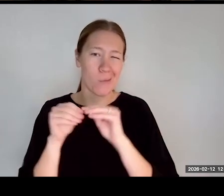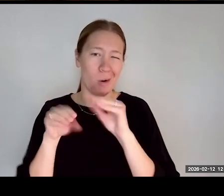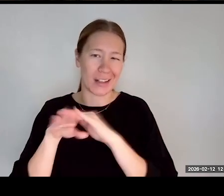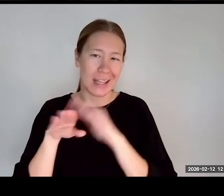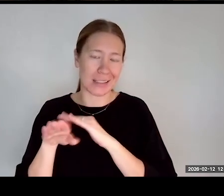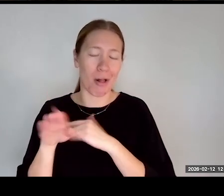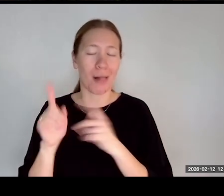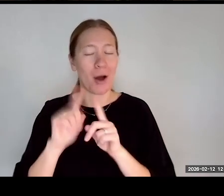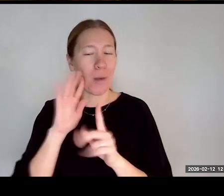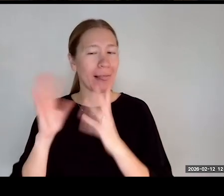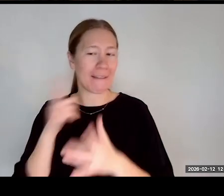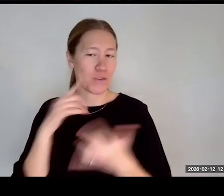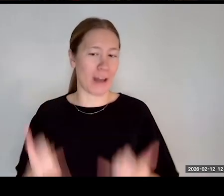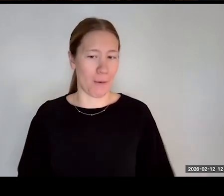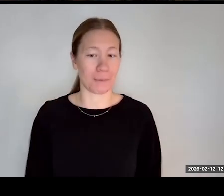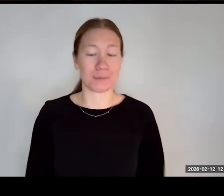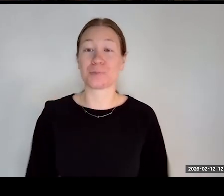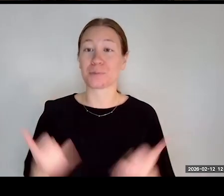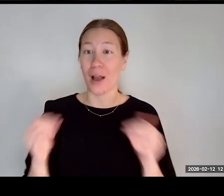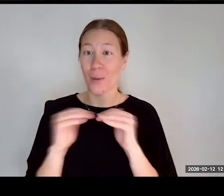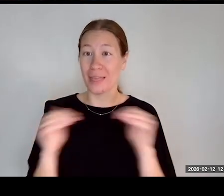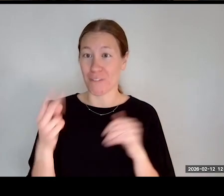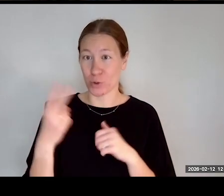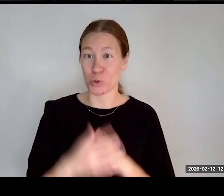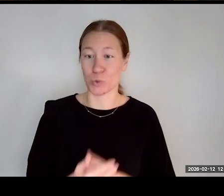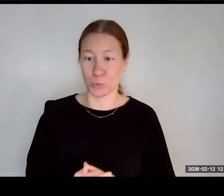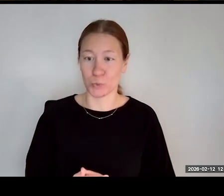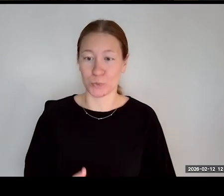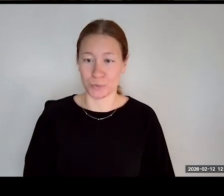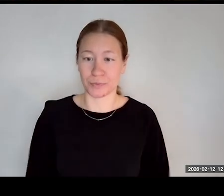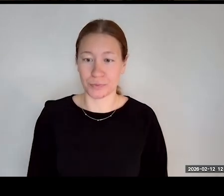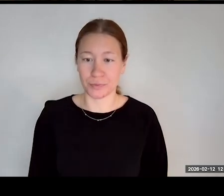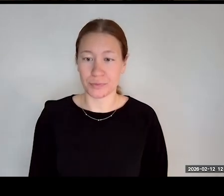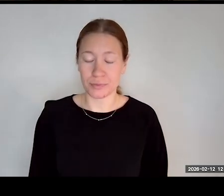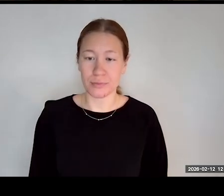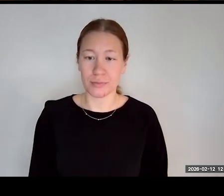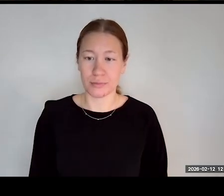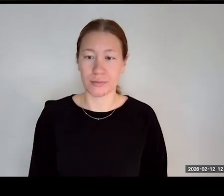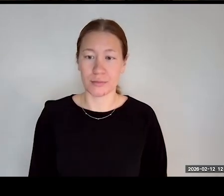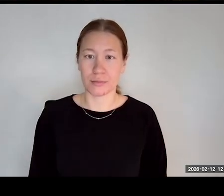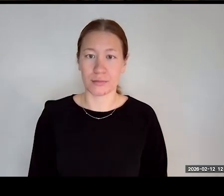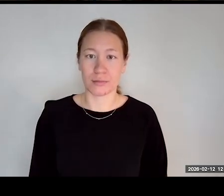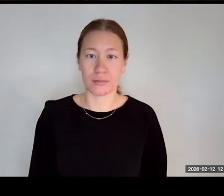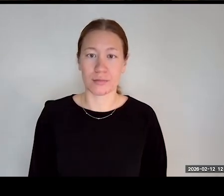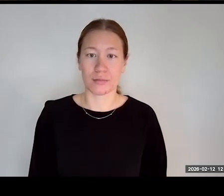Then moving on to our heading level two. For these ones, what I might wanna do, so I'm gonna go through and label these quickly.